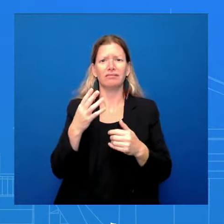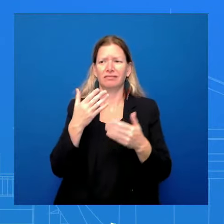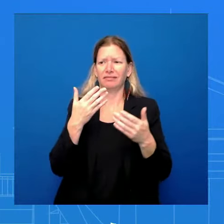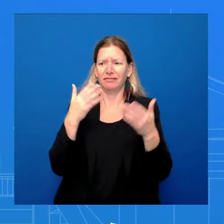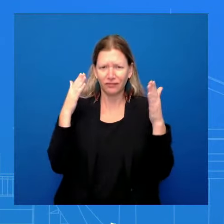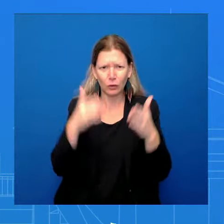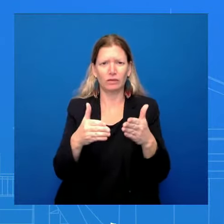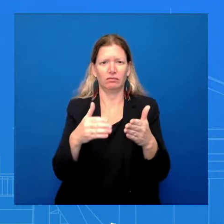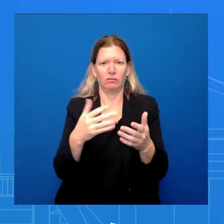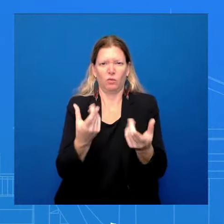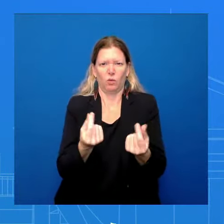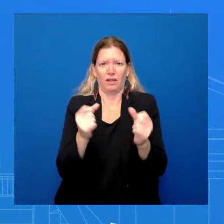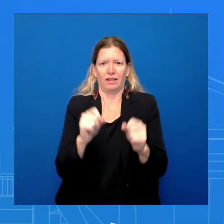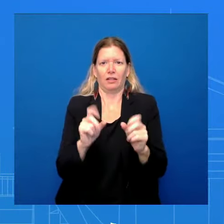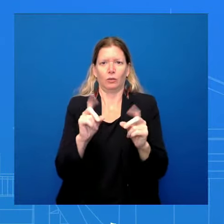See some of you in New York.